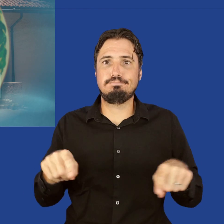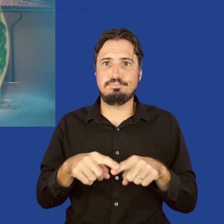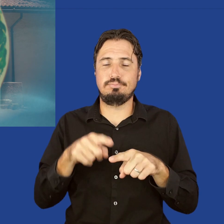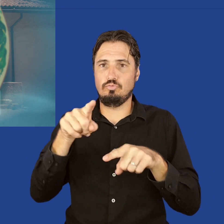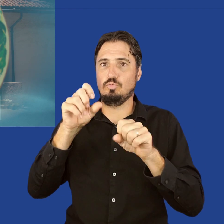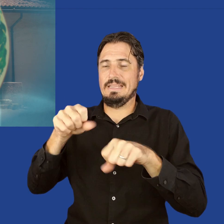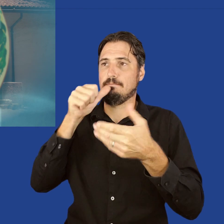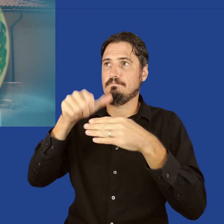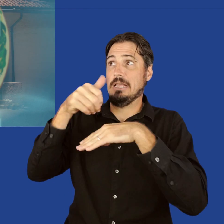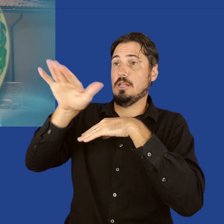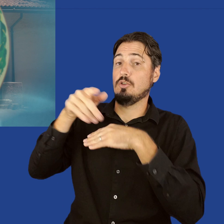service center to cast a ballot.